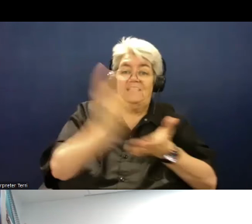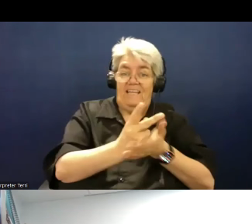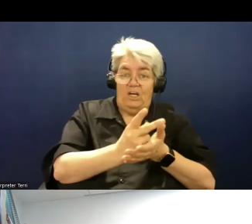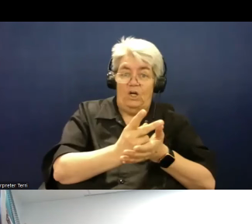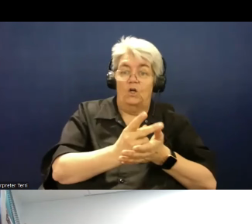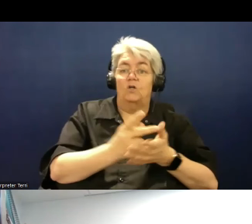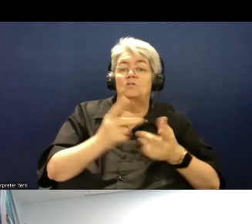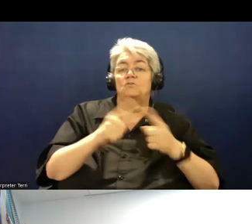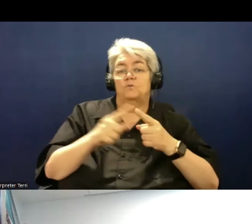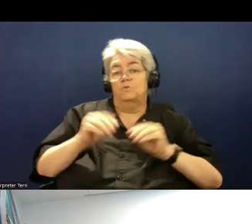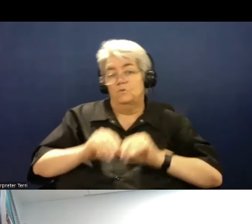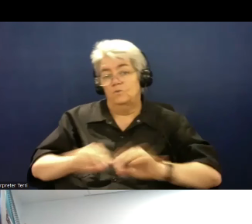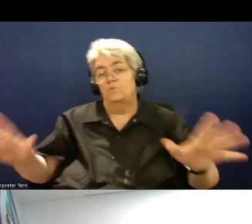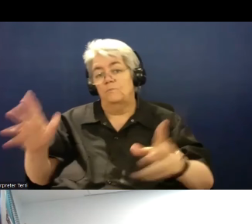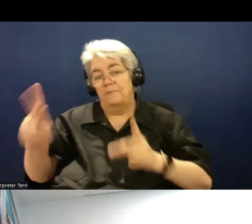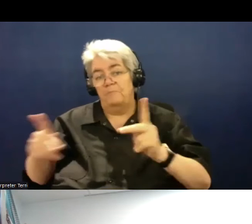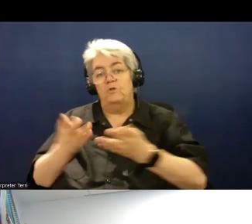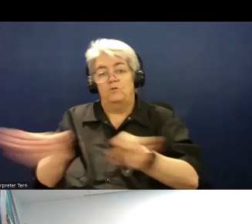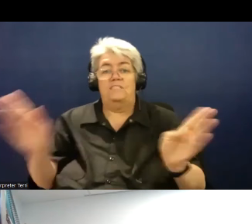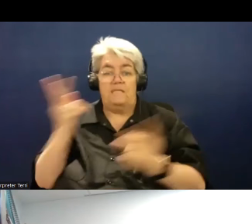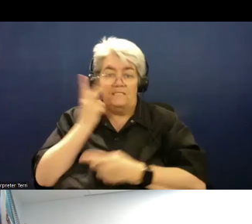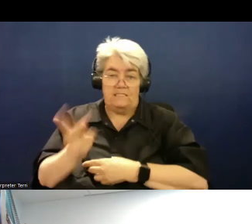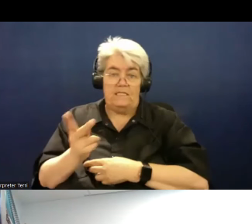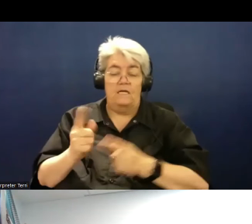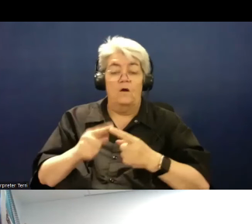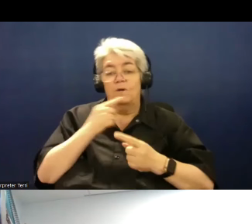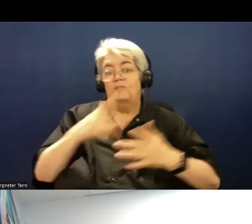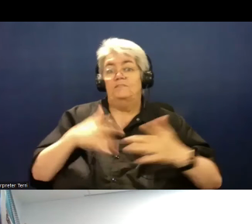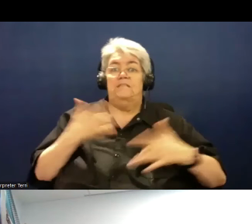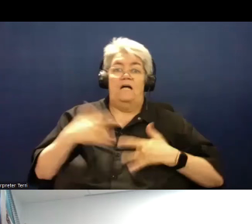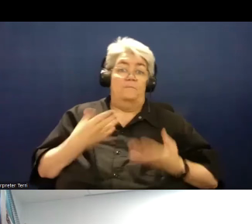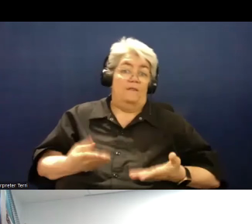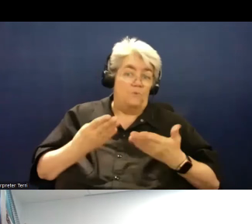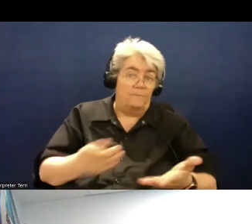ARE TRYING TO GET TO THE RECOMMENDATIONS THAT PERTAIN TO THE BEST